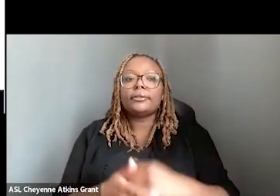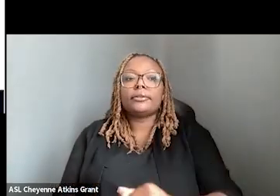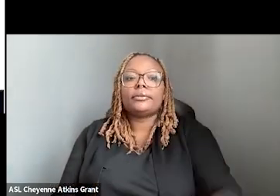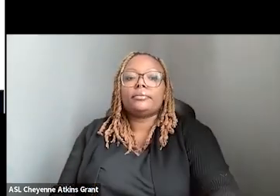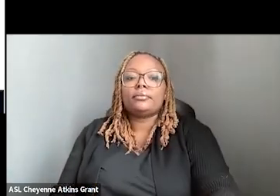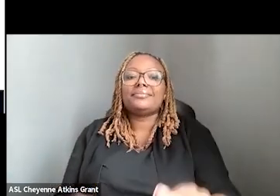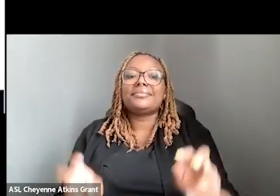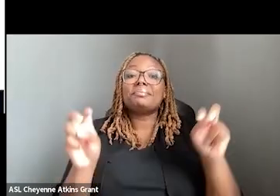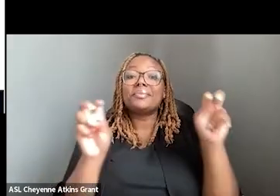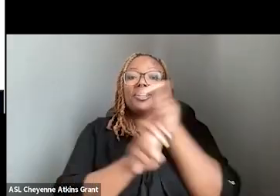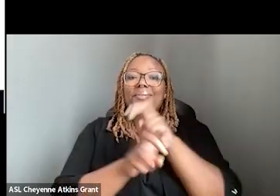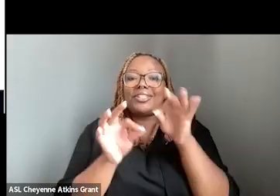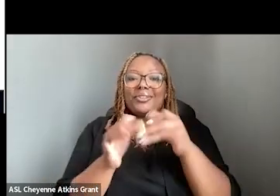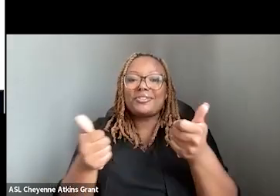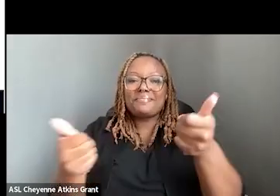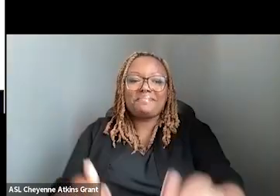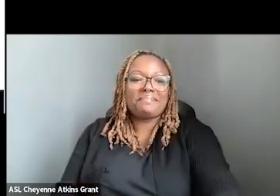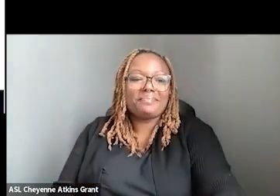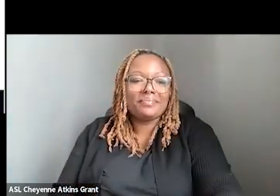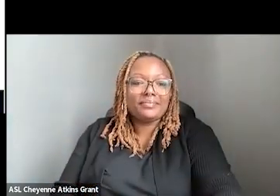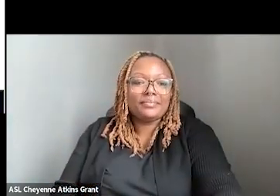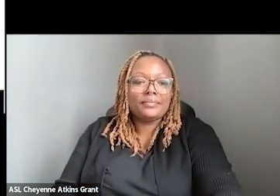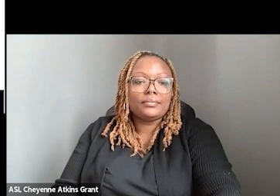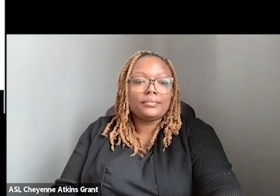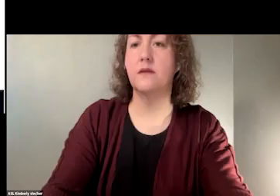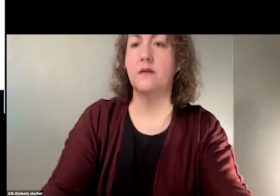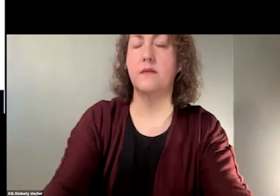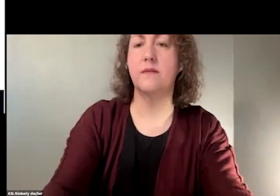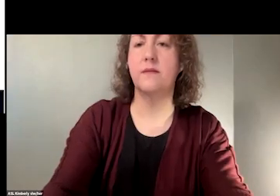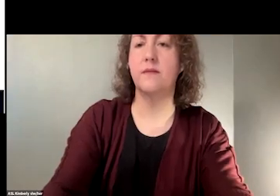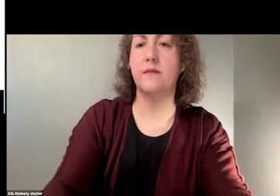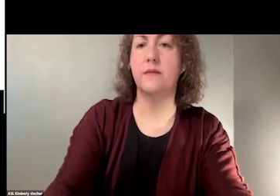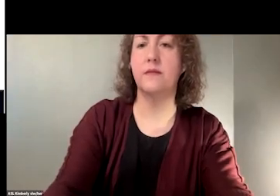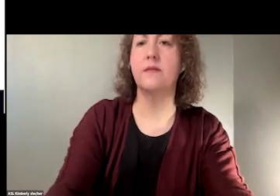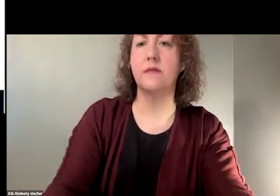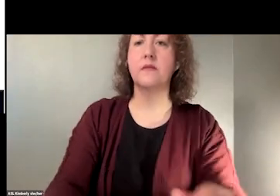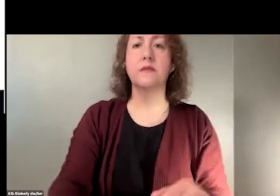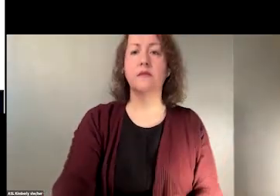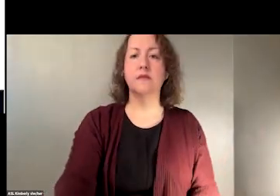All right. Next is -- Alex is going to take over for Research.gov account management reviewer integration.